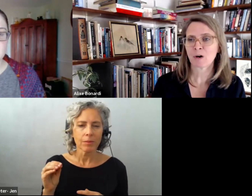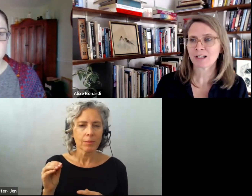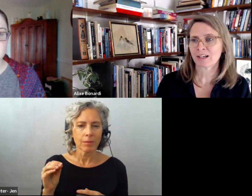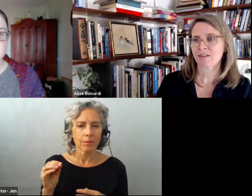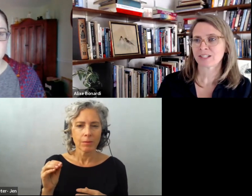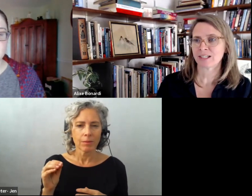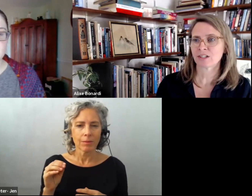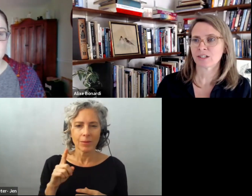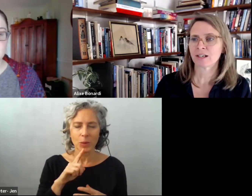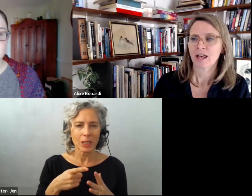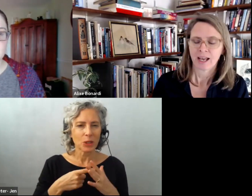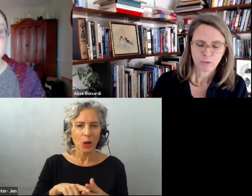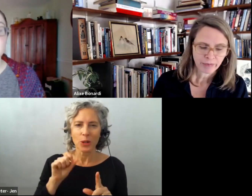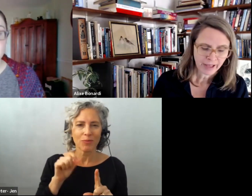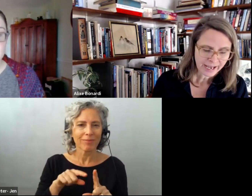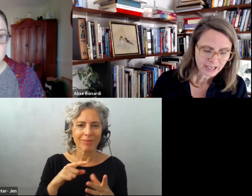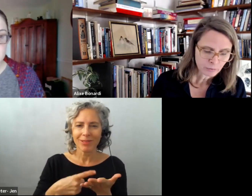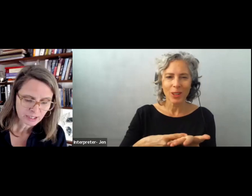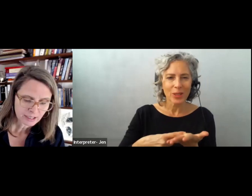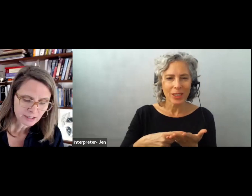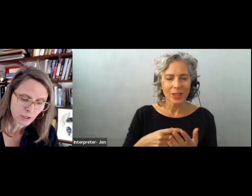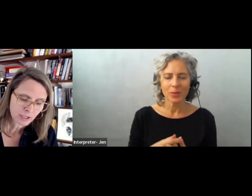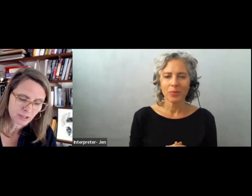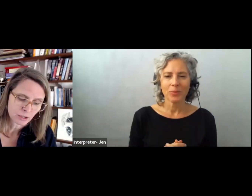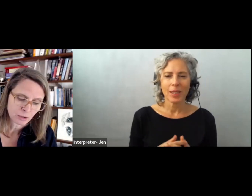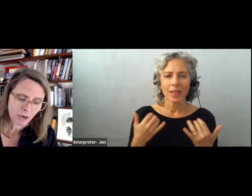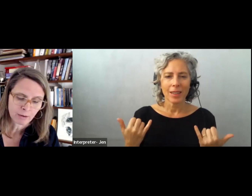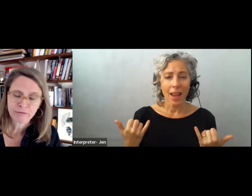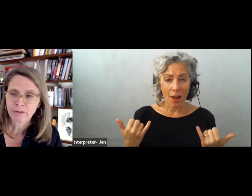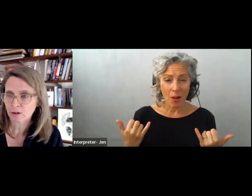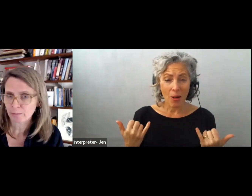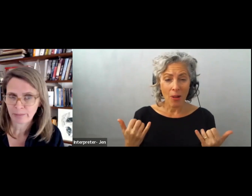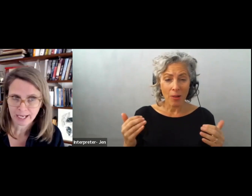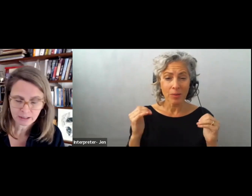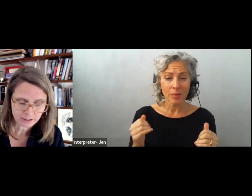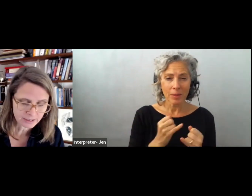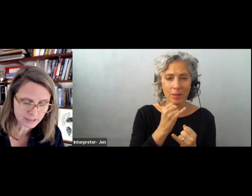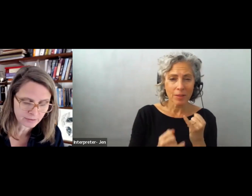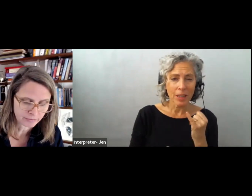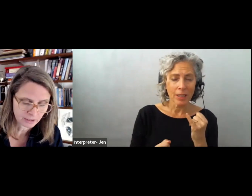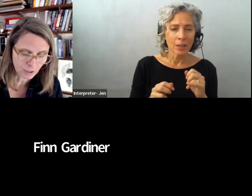sparking the conversation. And with that, I would like to turn it to our final panelist, Finn